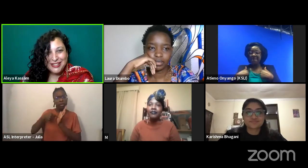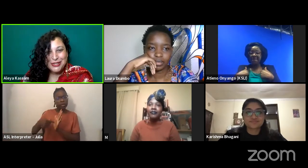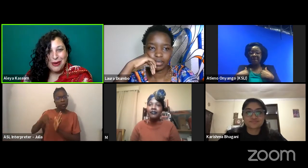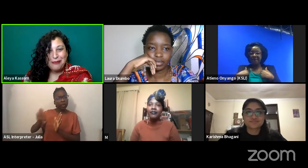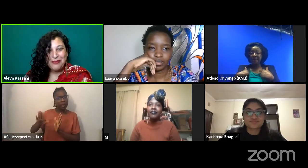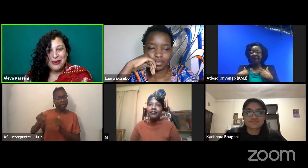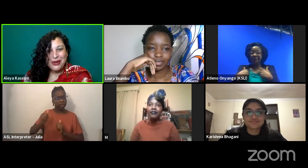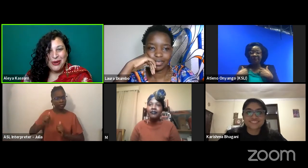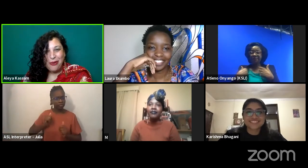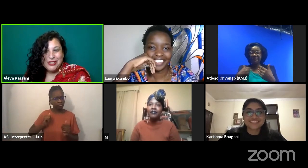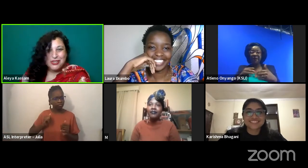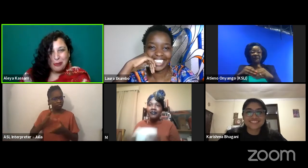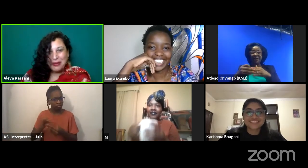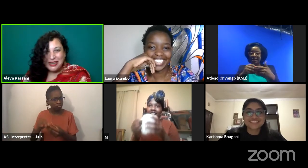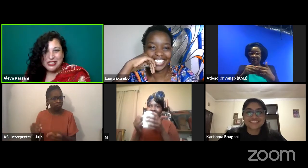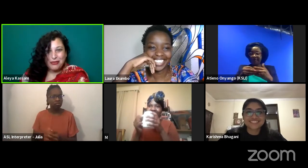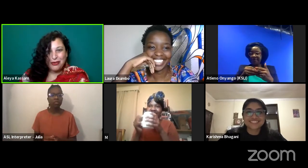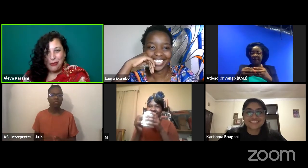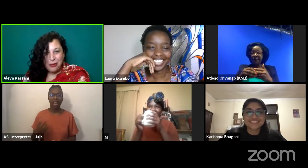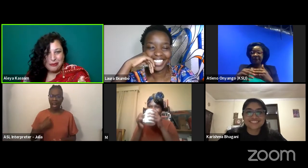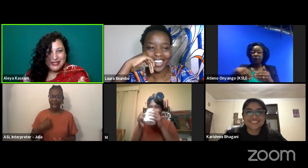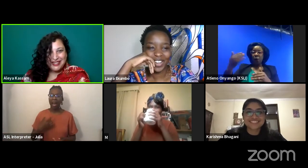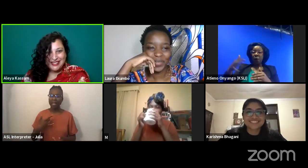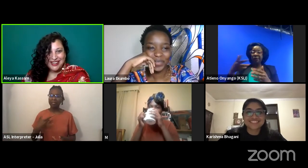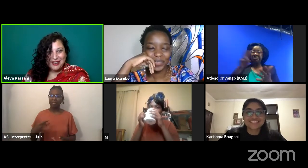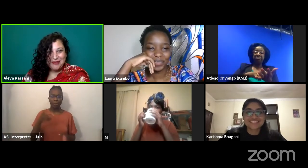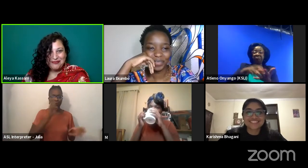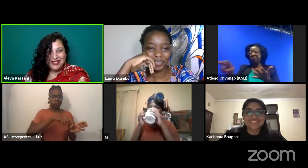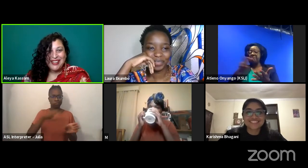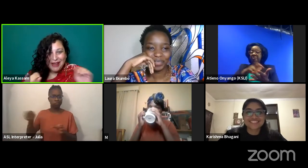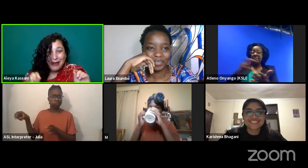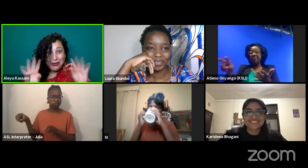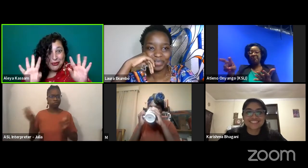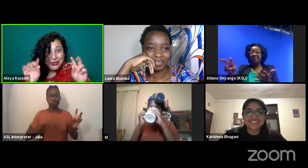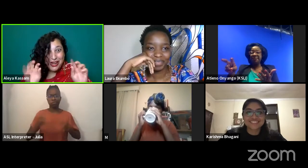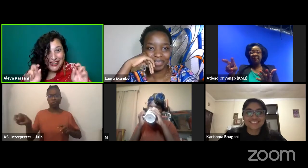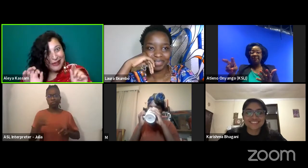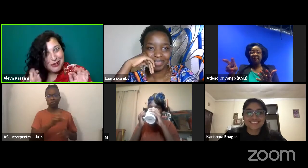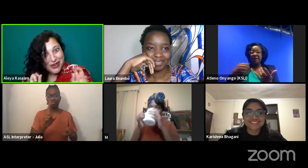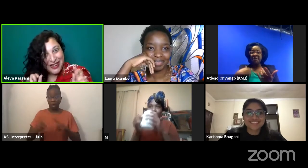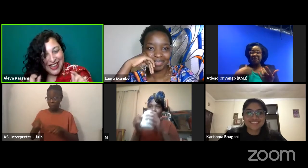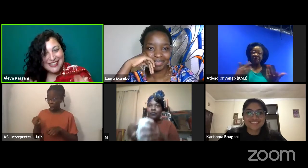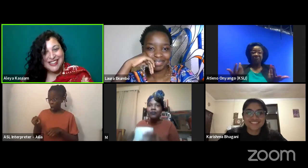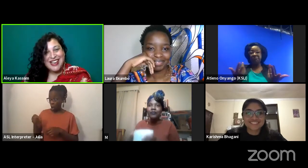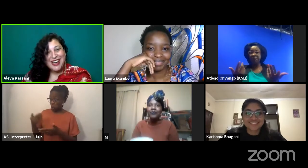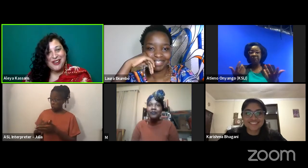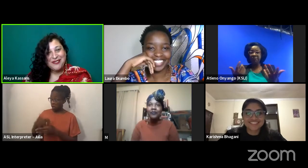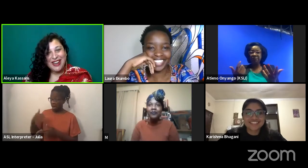so I'm always jumping into different forms and I'm like, "Oh, shiny, let me try that,"